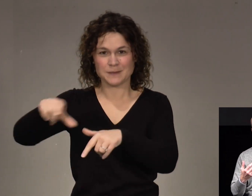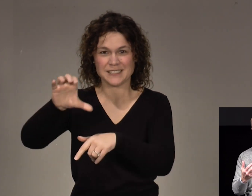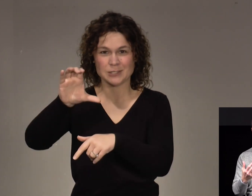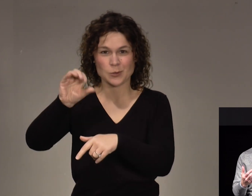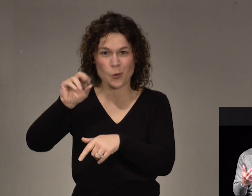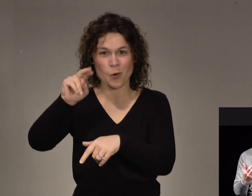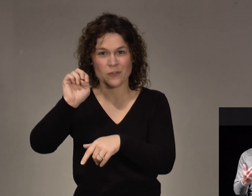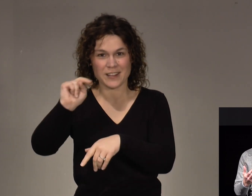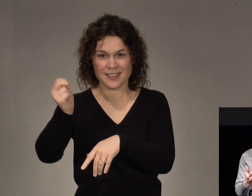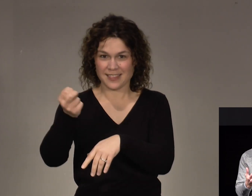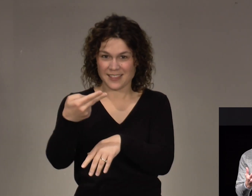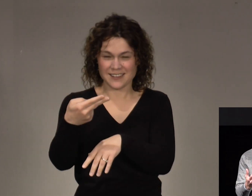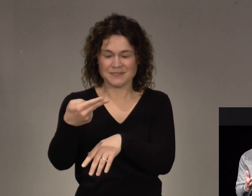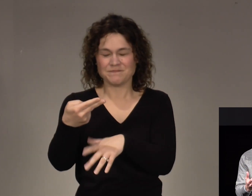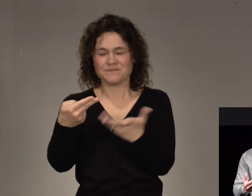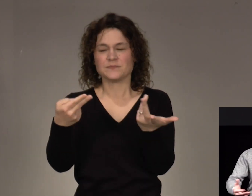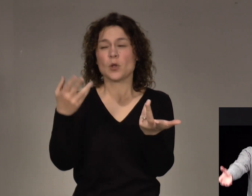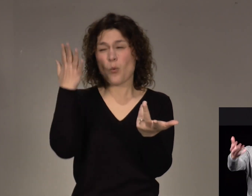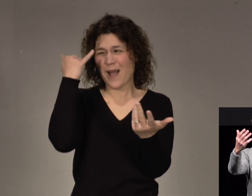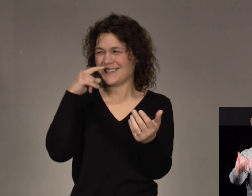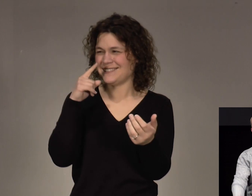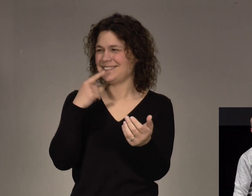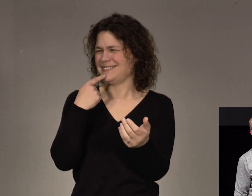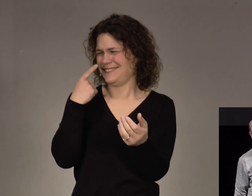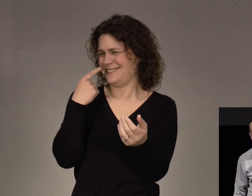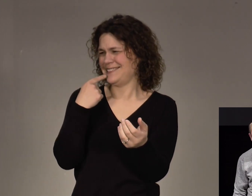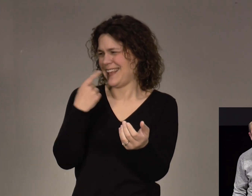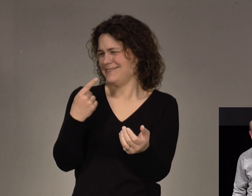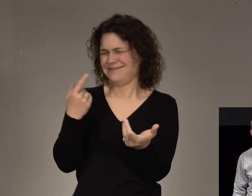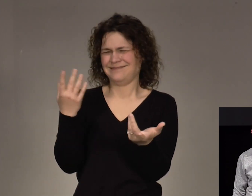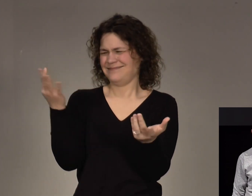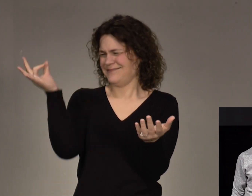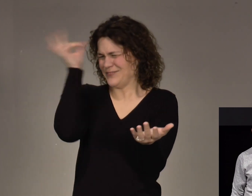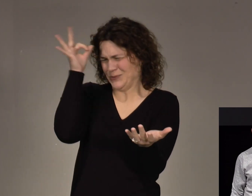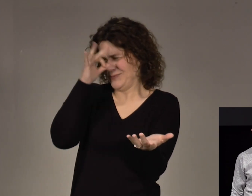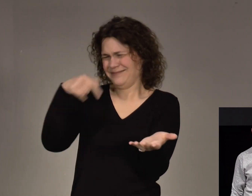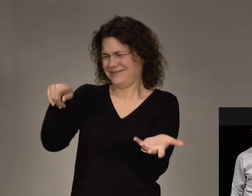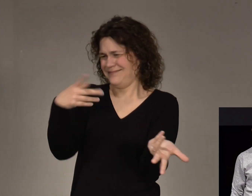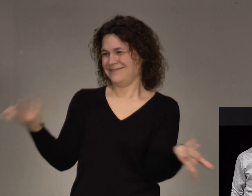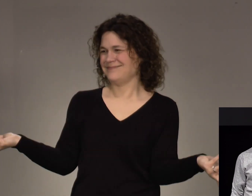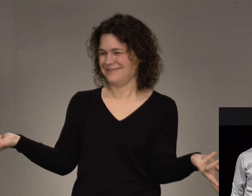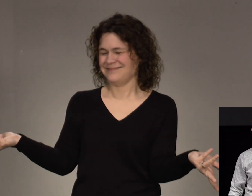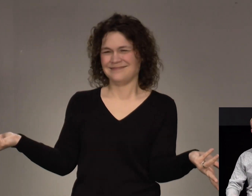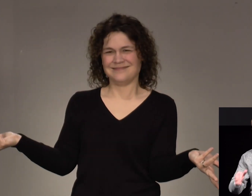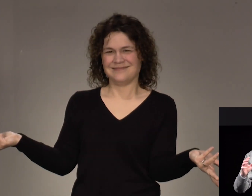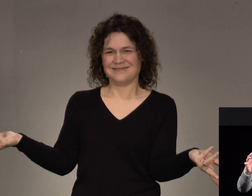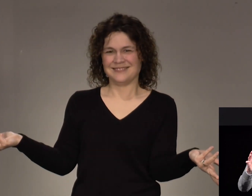you would understand then why he says, "You foolish person!" He says, "Look, if you